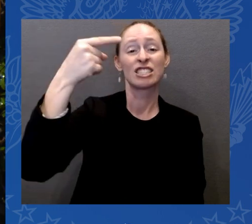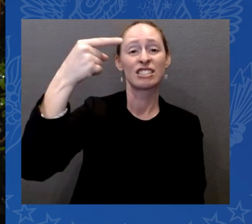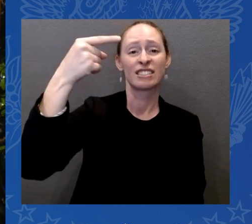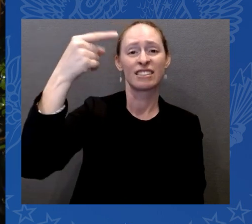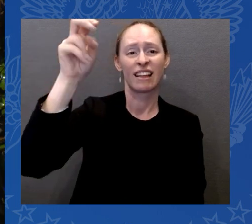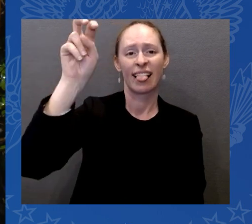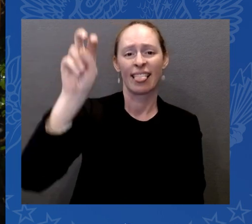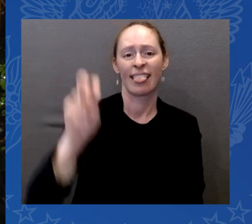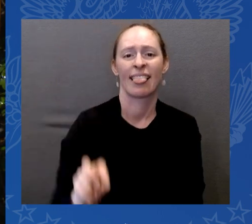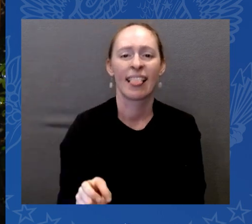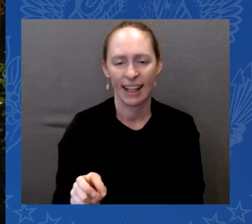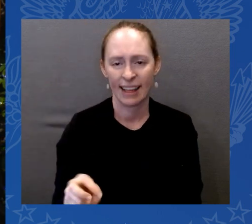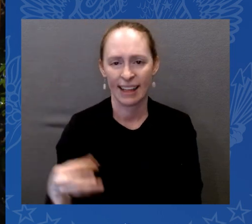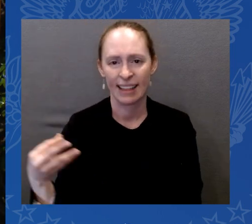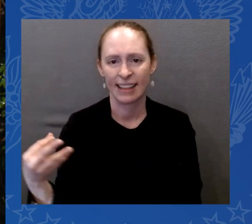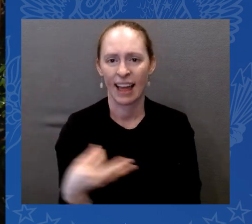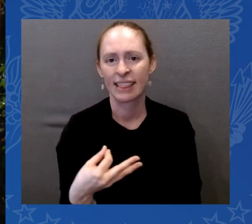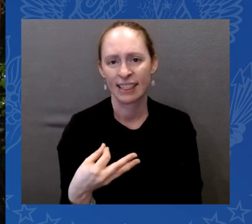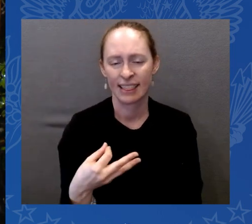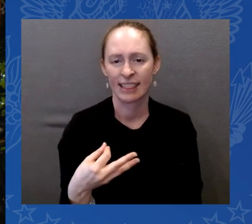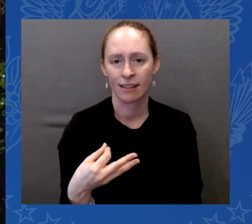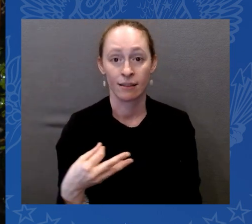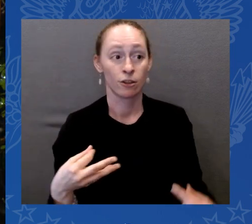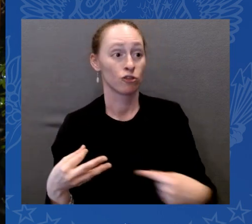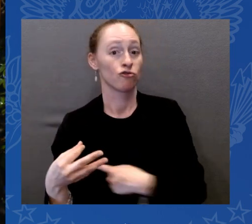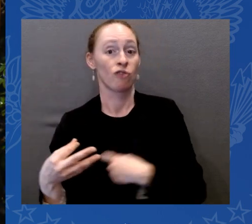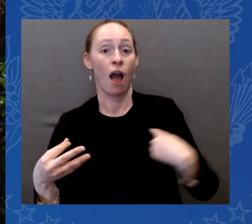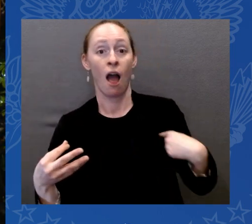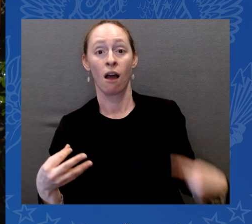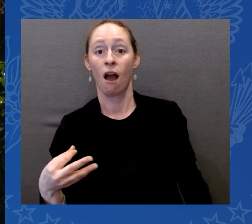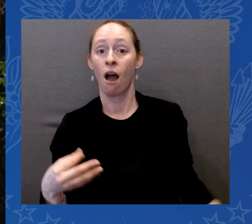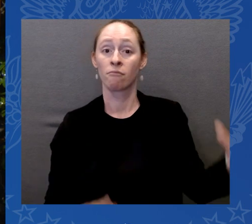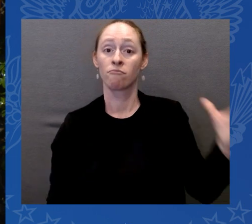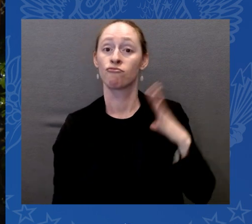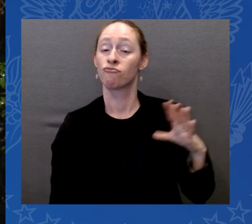And the rest of the world is coming up. And now, the Inflation Reduction Act.